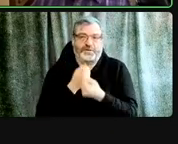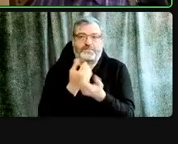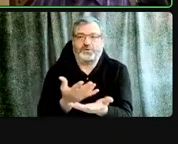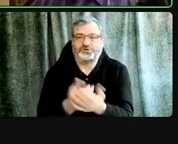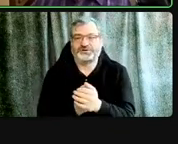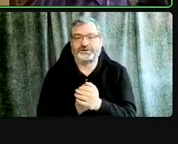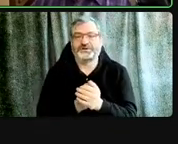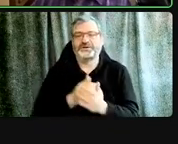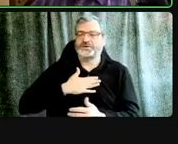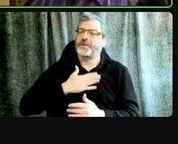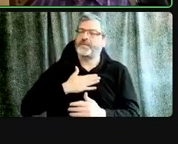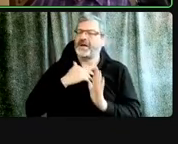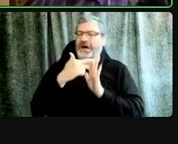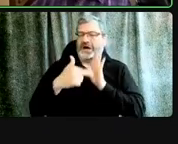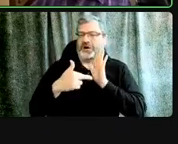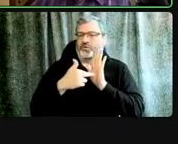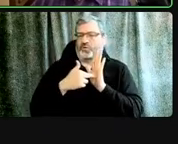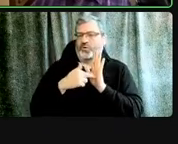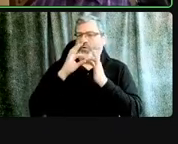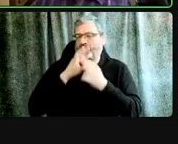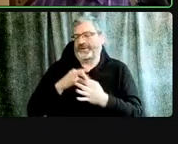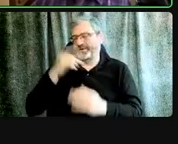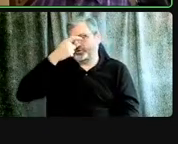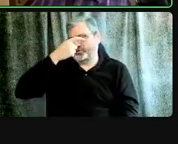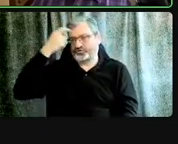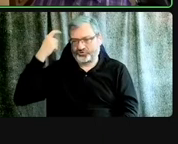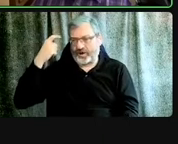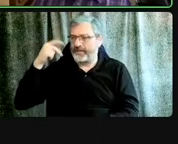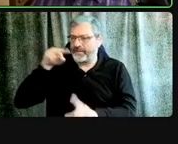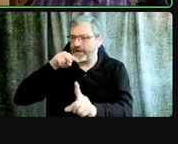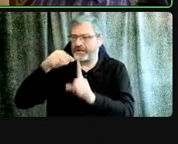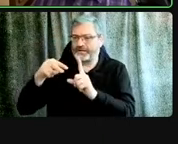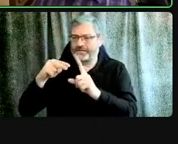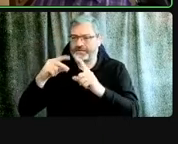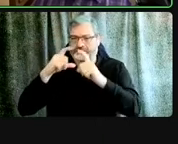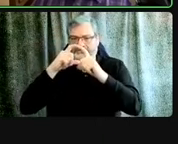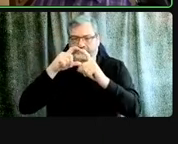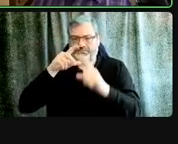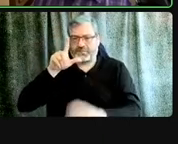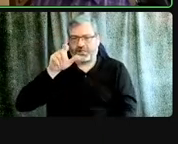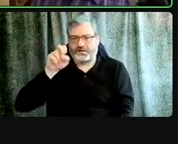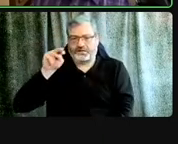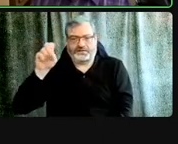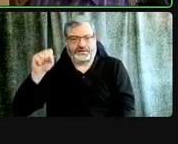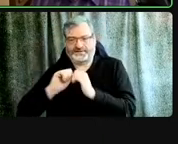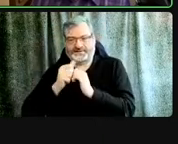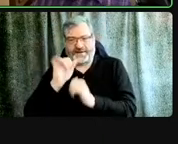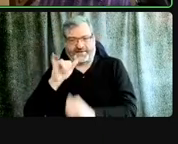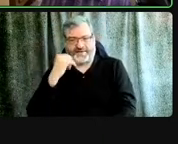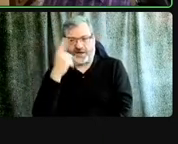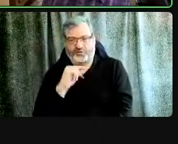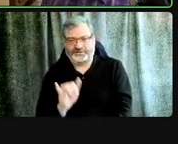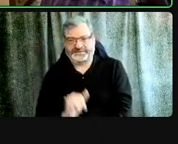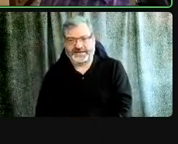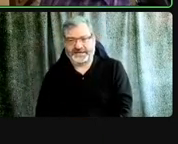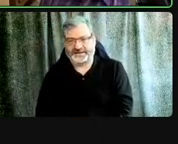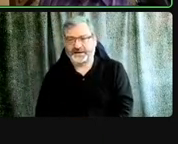And so the chapter in this book that's about trauma and trauma healings by me. And this was a really fun project.